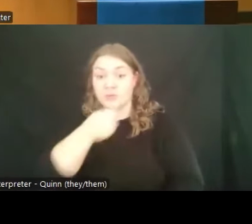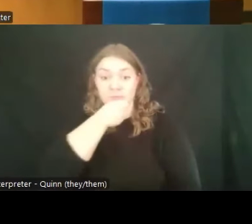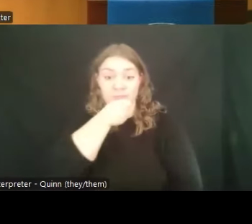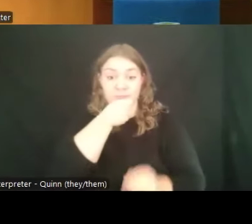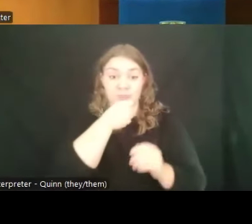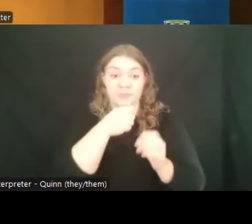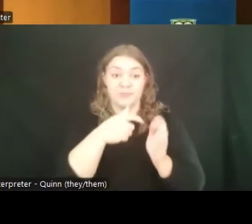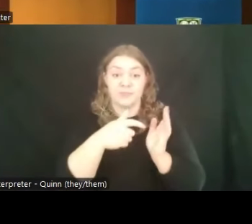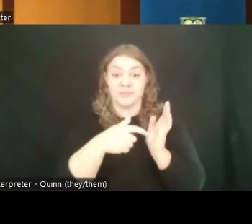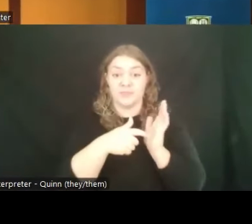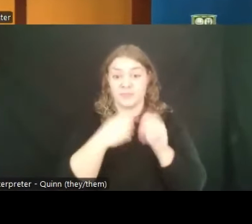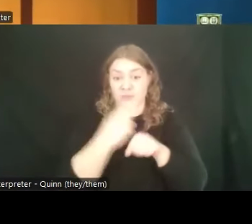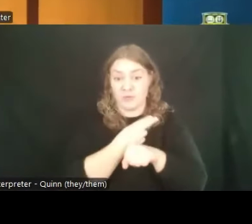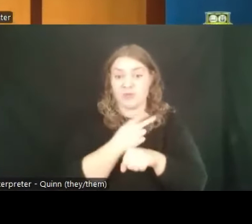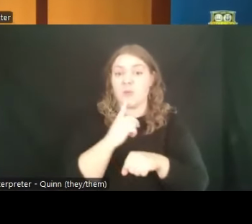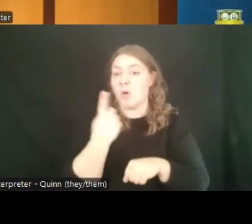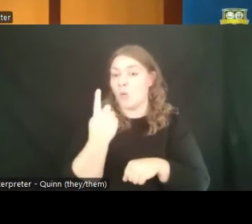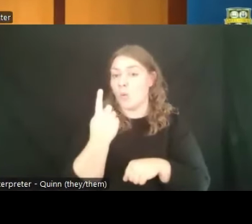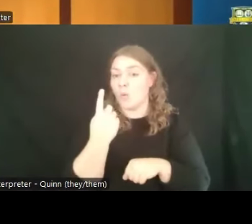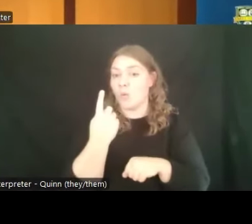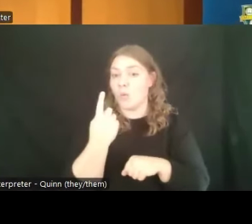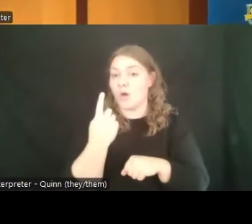have one that looks like it has something has come